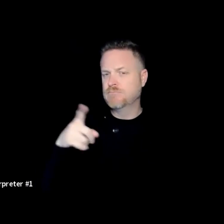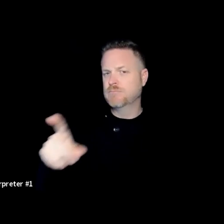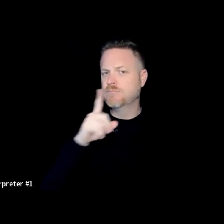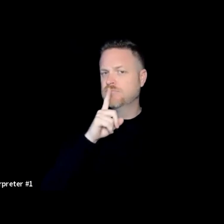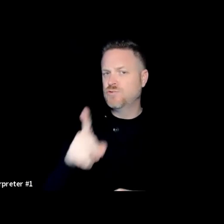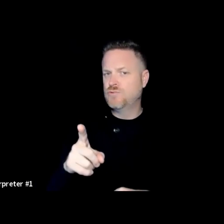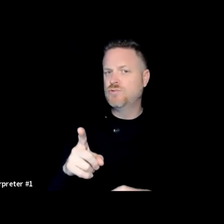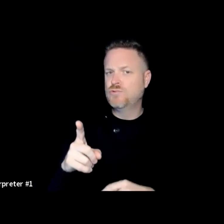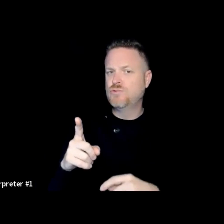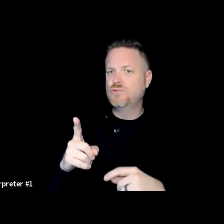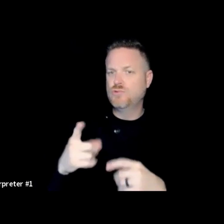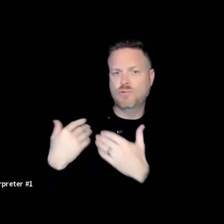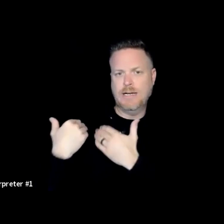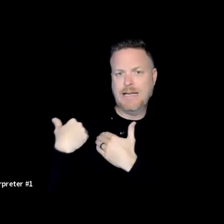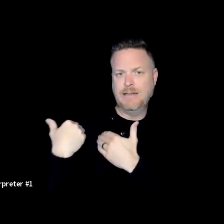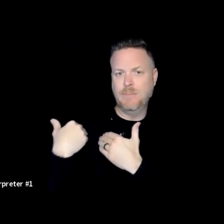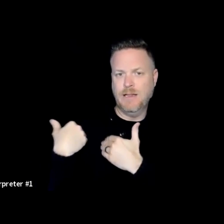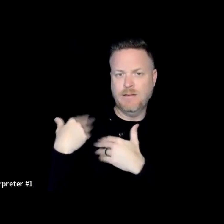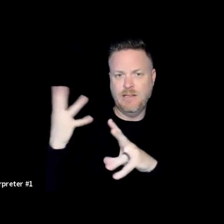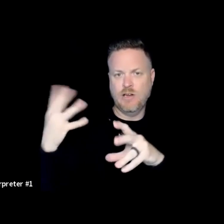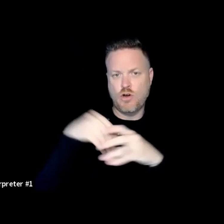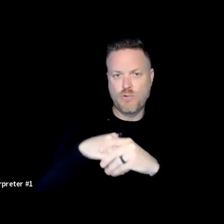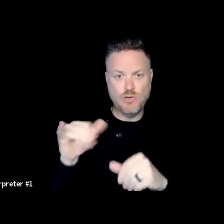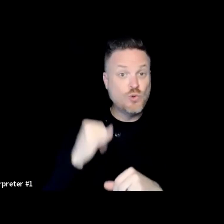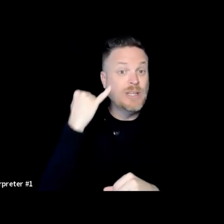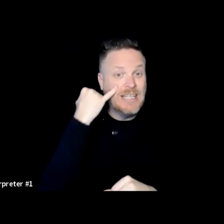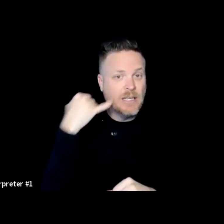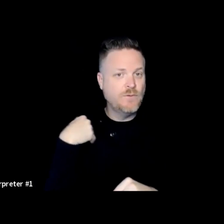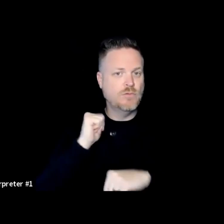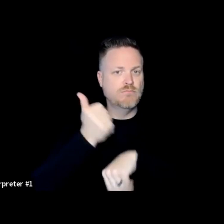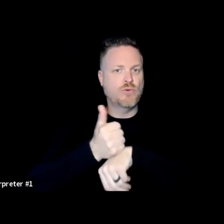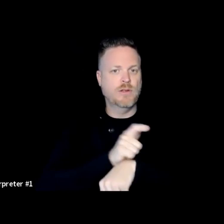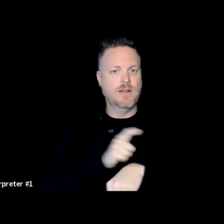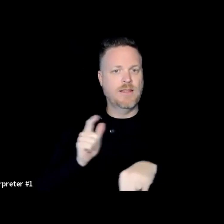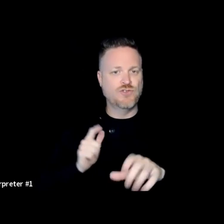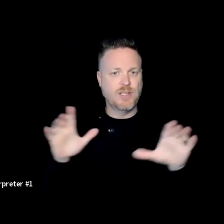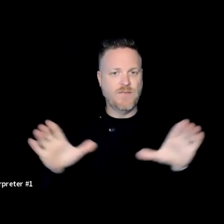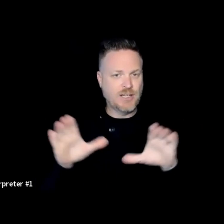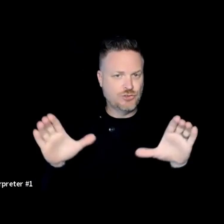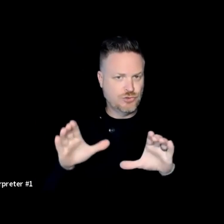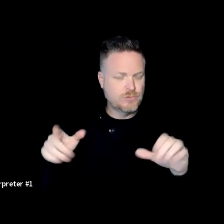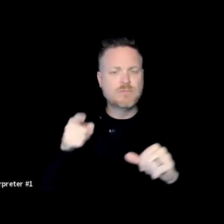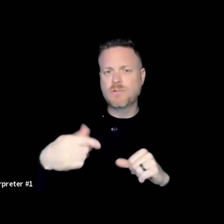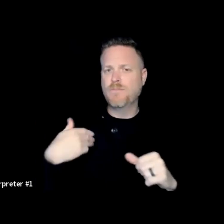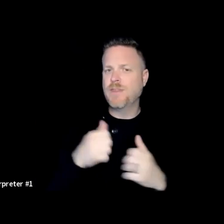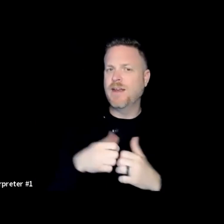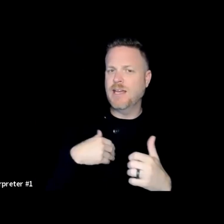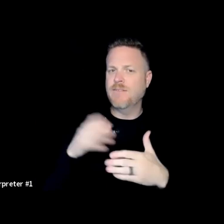level of accountability when you legislate action. There are consequences for failure to comply.